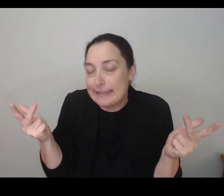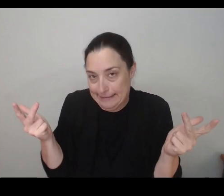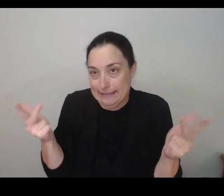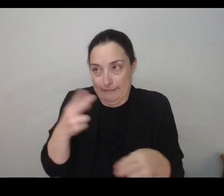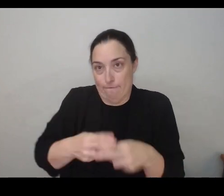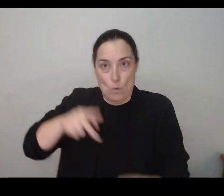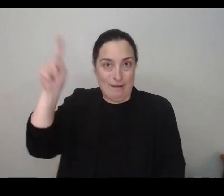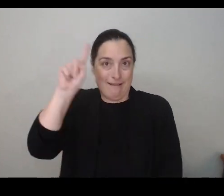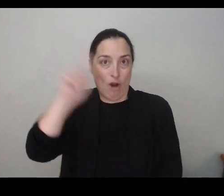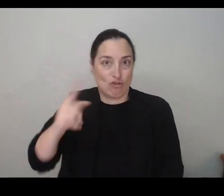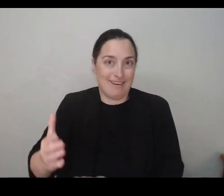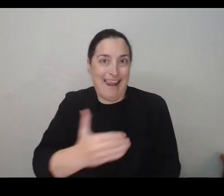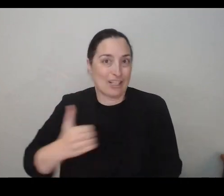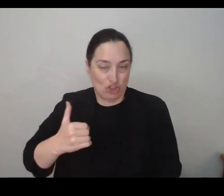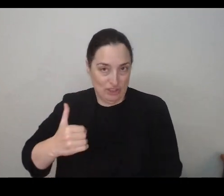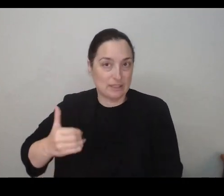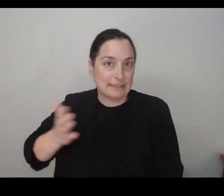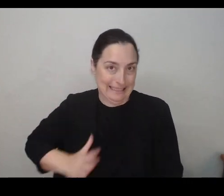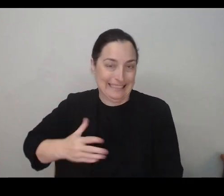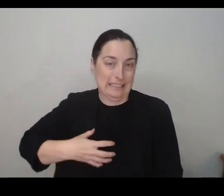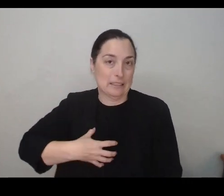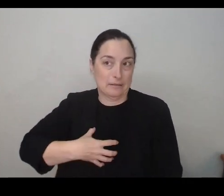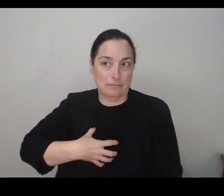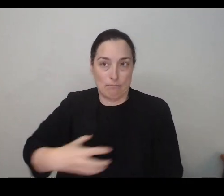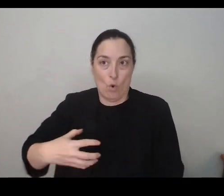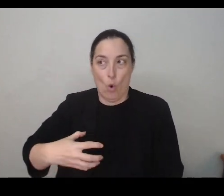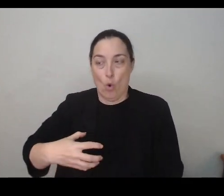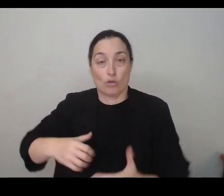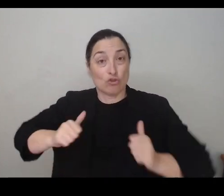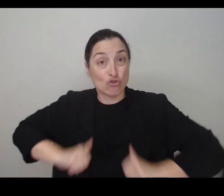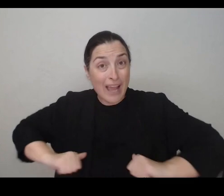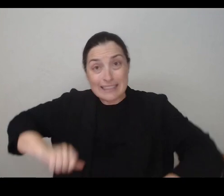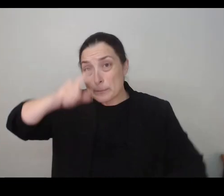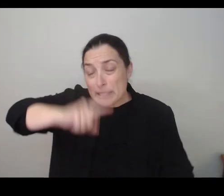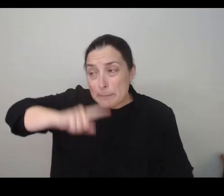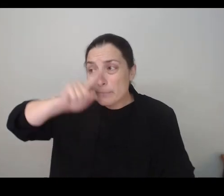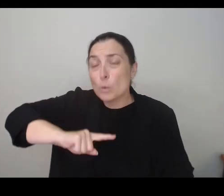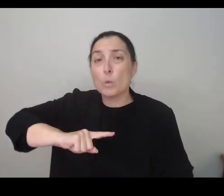we also need more trained people and staff. And I think I was very long.